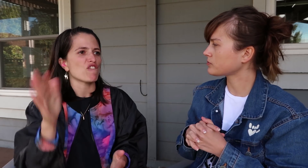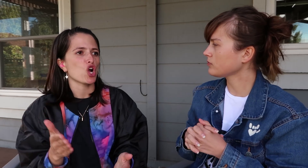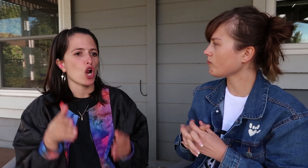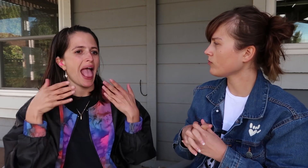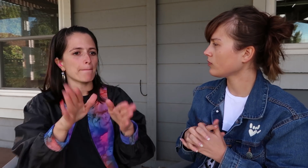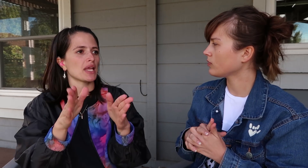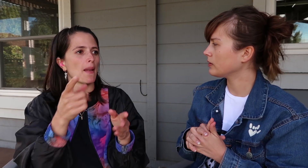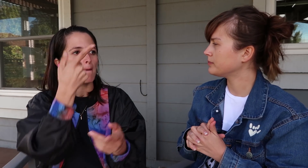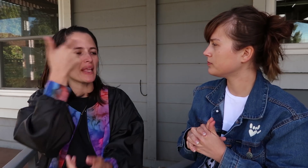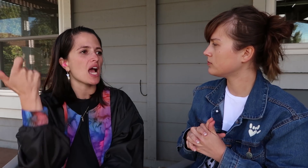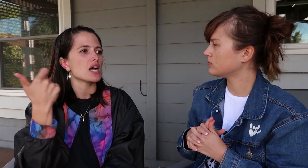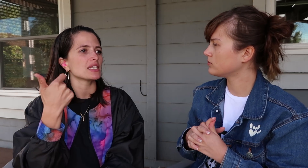It's never going to happen because